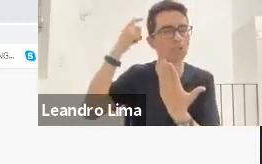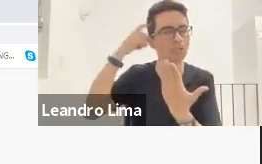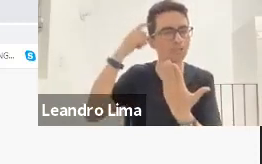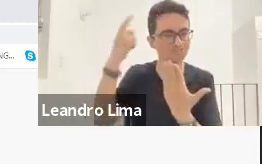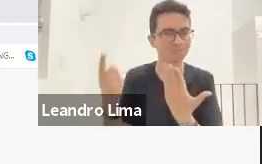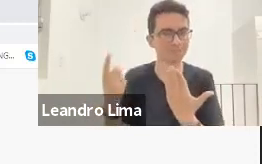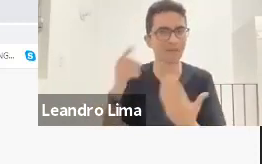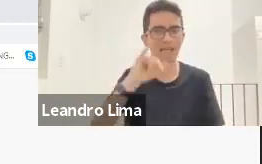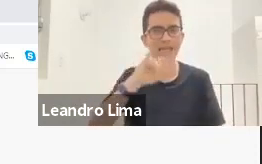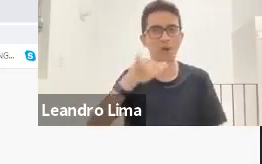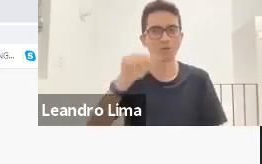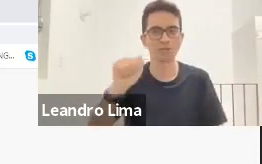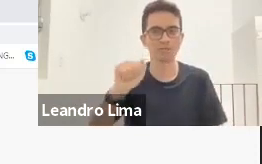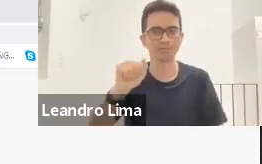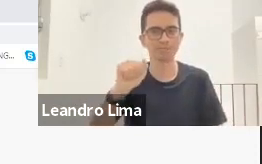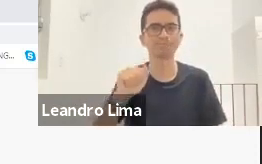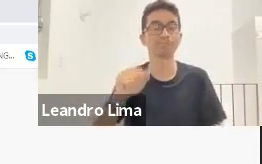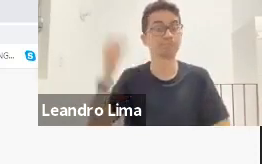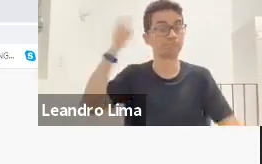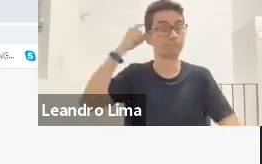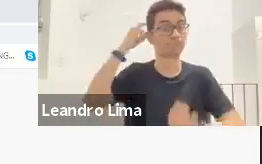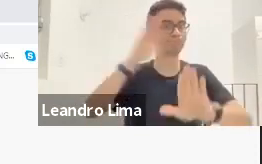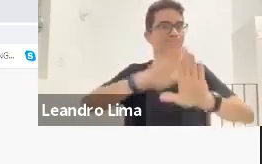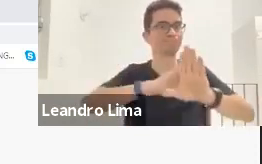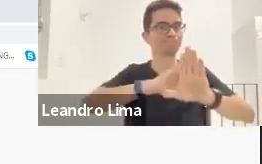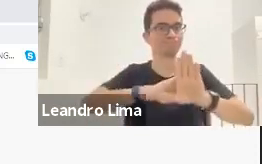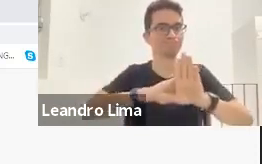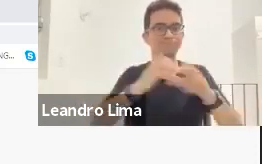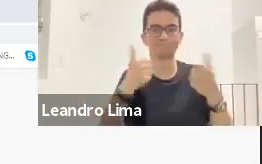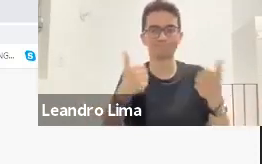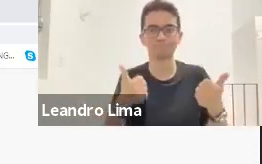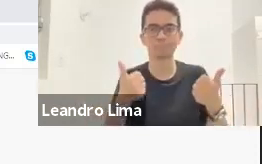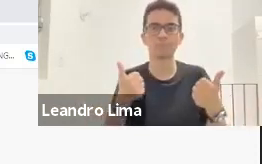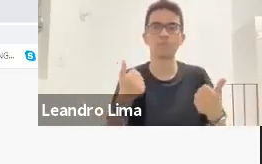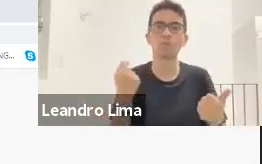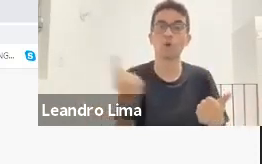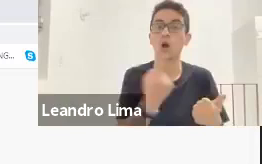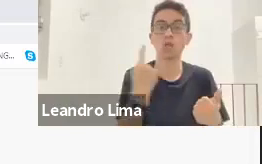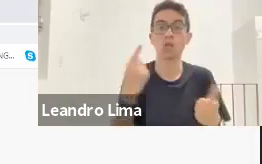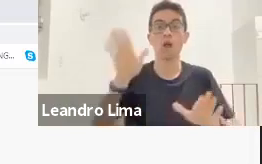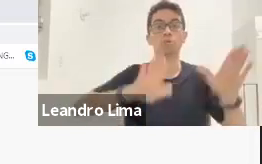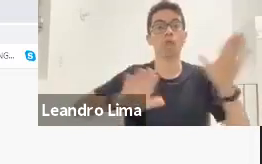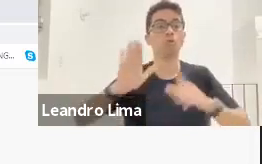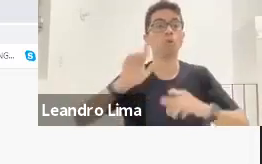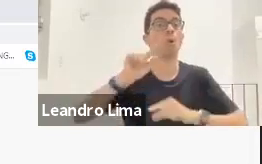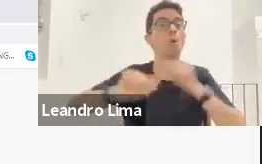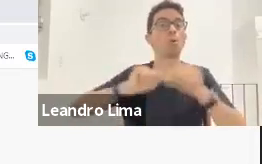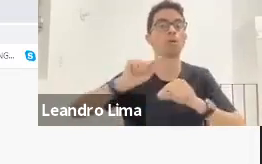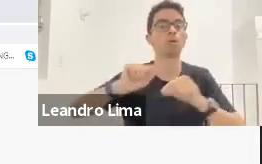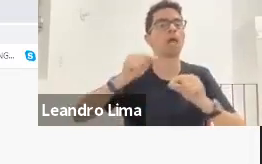Yes, I would, I would say that's true. The only thing I would be. careful careful about it careful about is, I've read careful about is, I've written